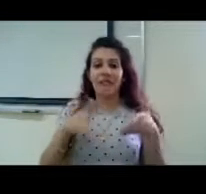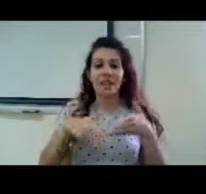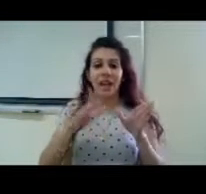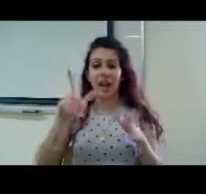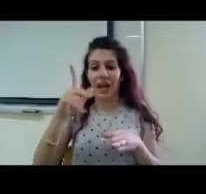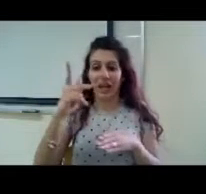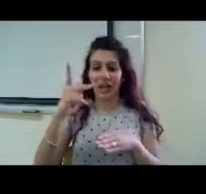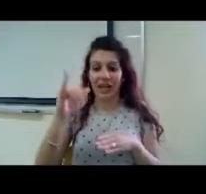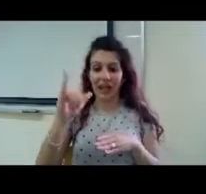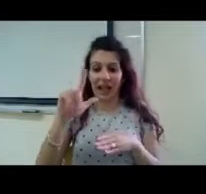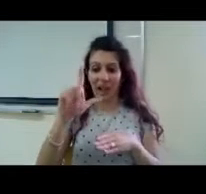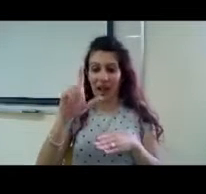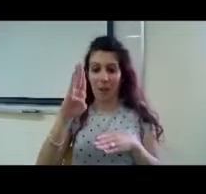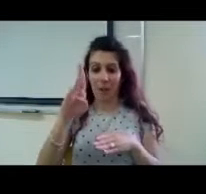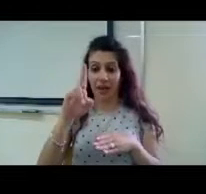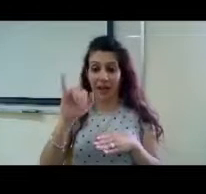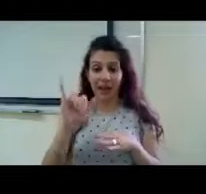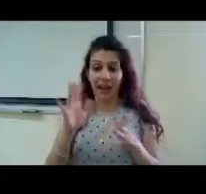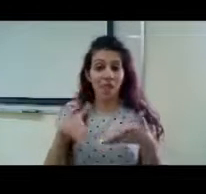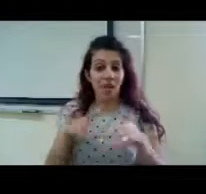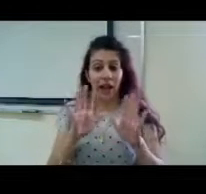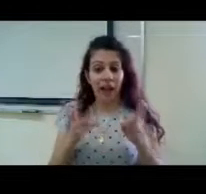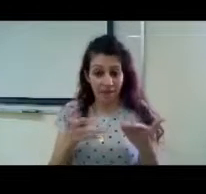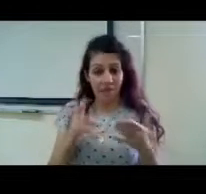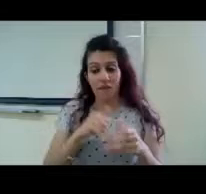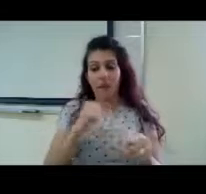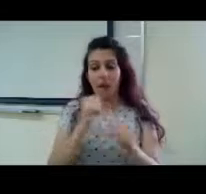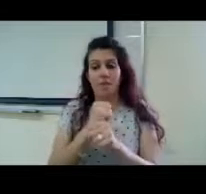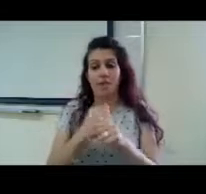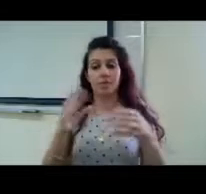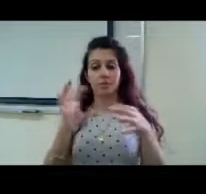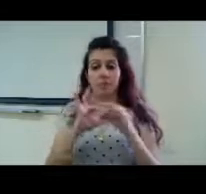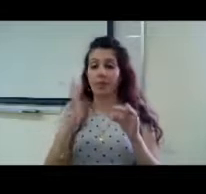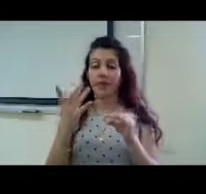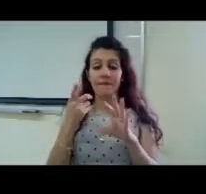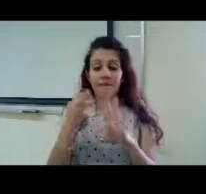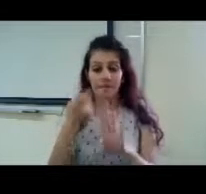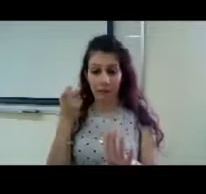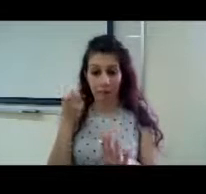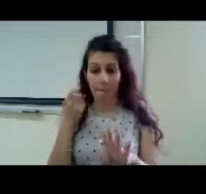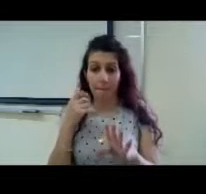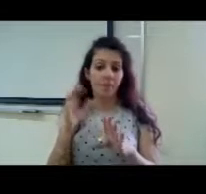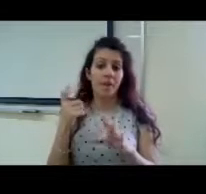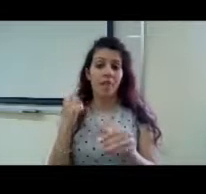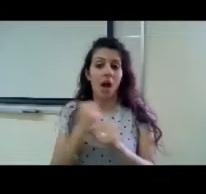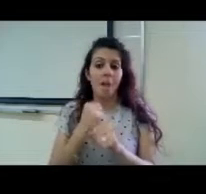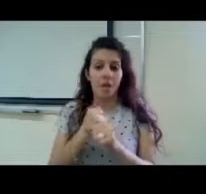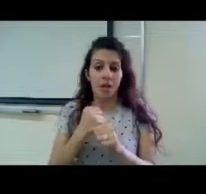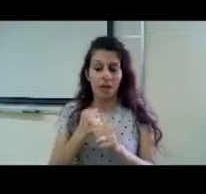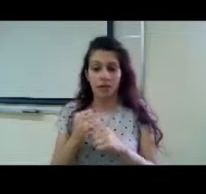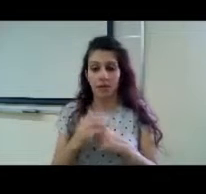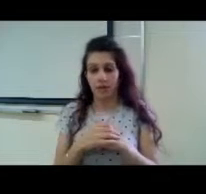platform we continued our work and through an NGO a national NGO called